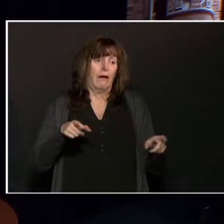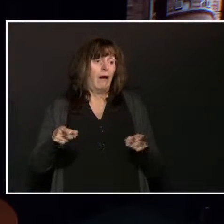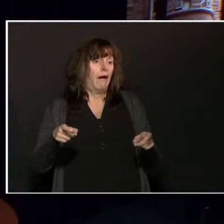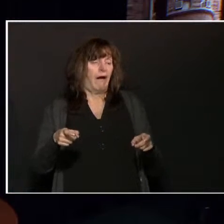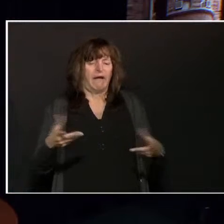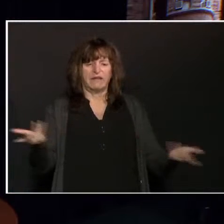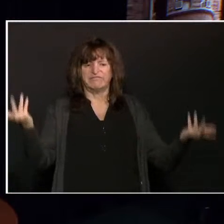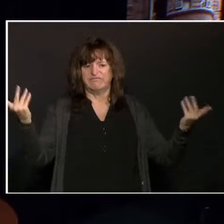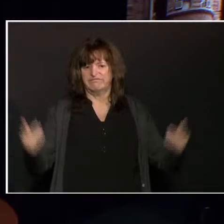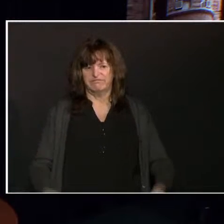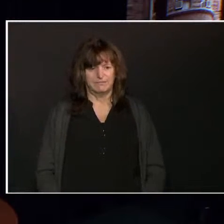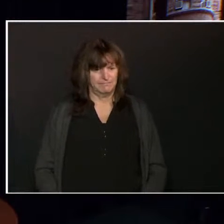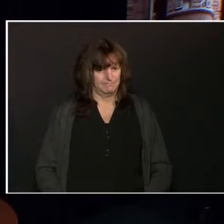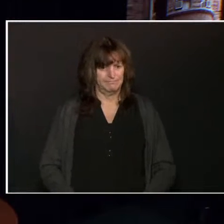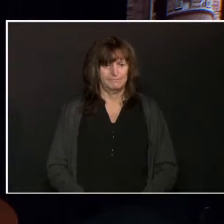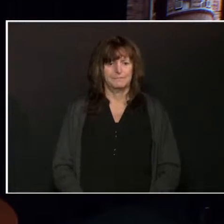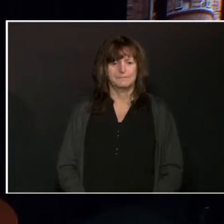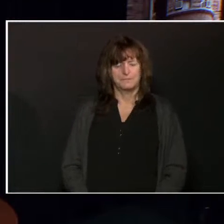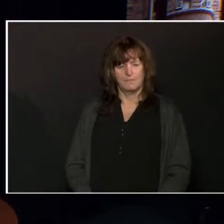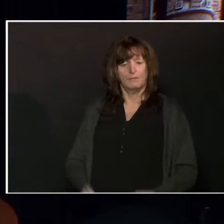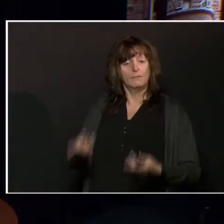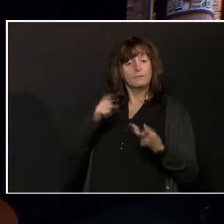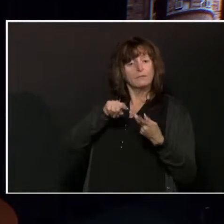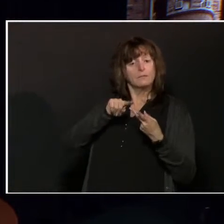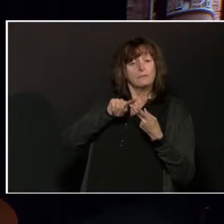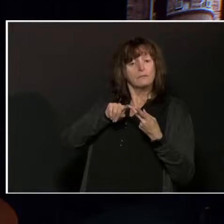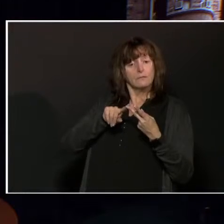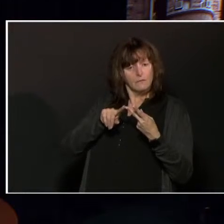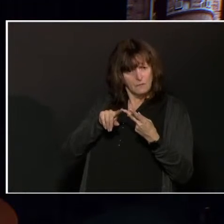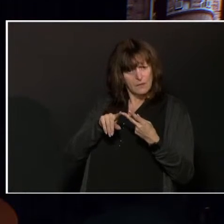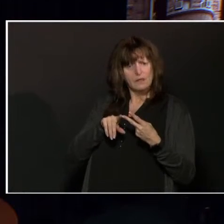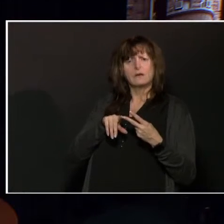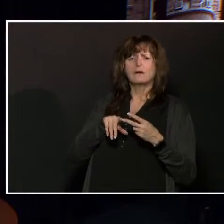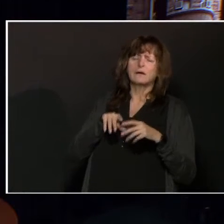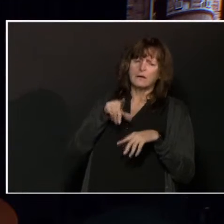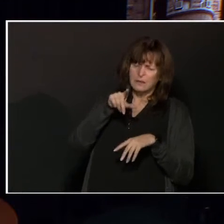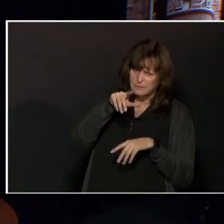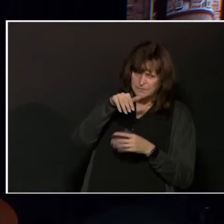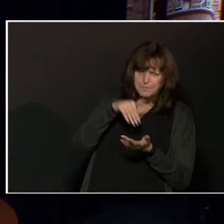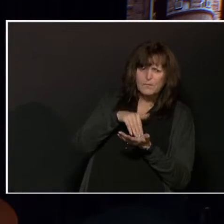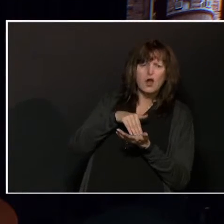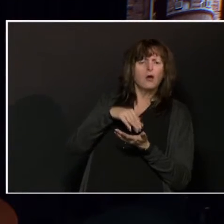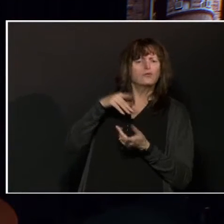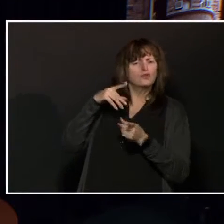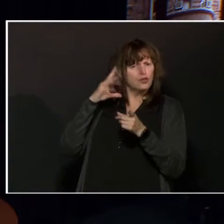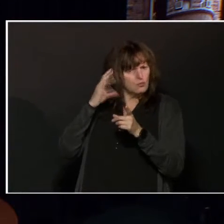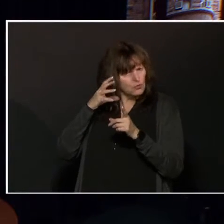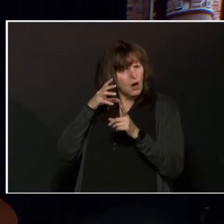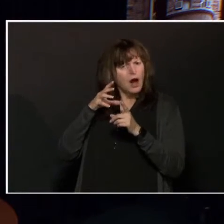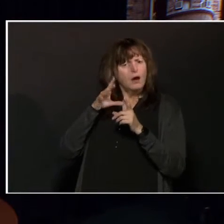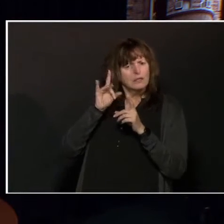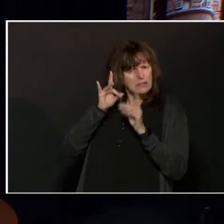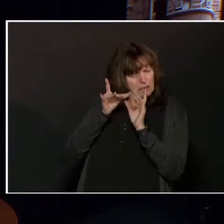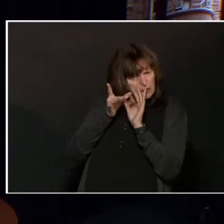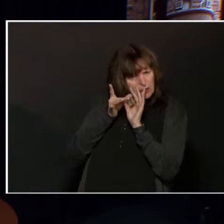INTO LONG-TERM CARE HOMES WITH OBVIOUSLY INTO LONG-TERM CARE HOMES WITH OBVIOUSLY DISASTROUS OBVIOUSLY DISASTROUS CONSEQUENCES CONSEQUENCES IN TERMS OF MORTALITY AND MORTALITY AND HOSPITALIZATIONS AT ONCE THE MORTALITY AND HOSPITALIZATIONS AT ONCE THE DISEASES AT ONCE THE DISEASES IN THE LONG-TERM